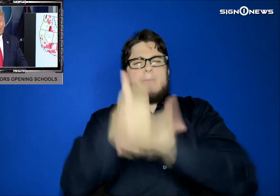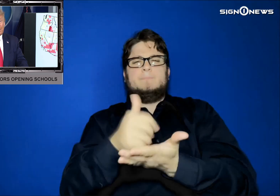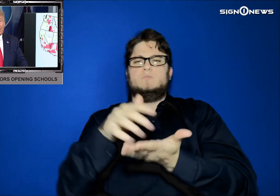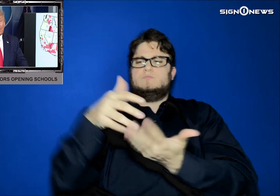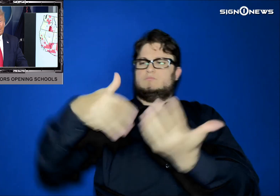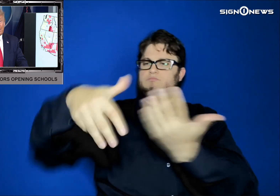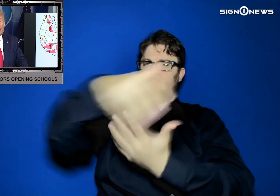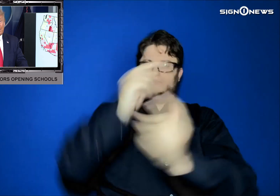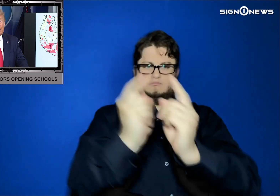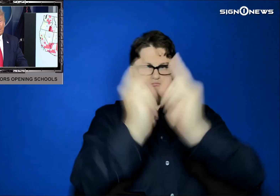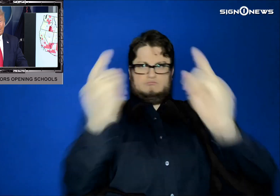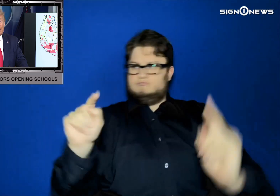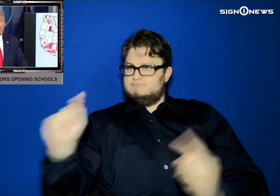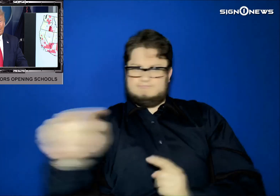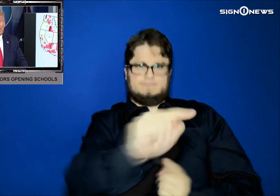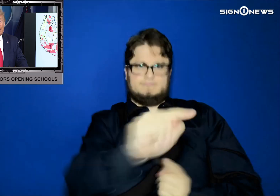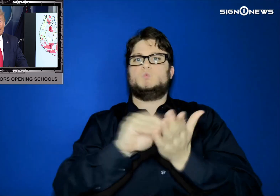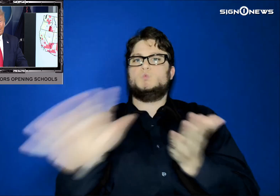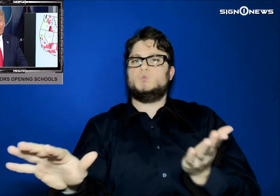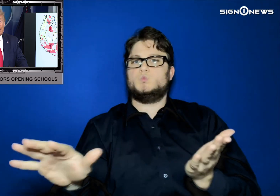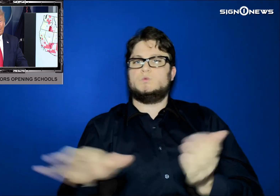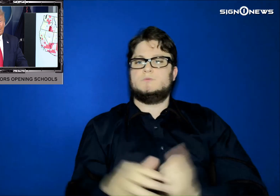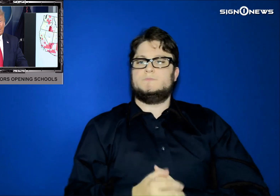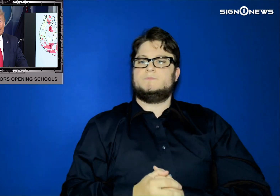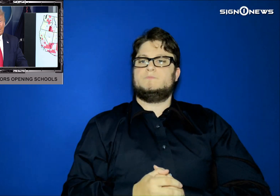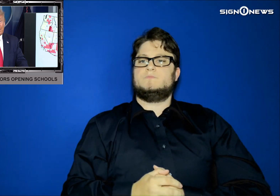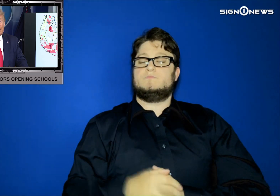help social distancing among students.